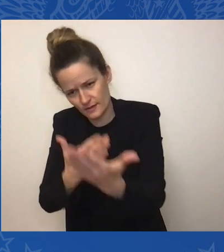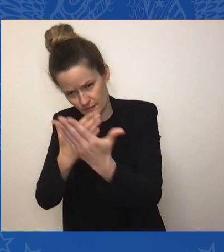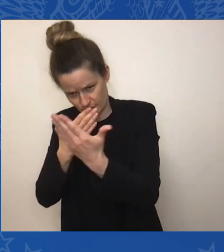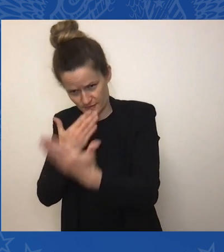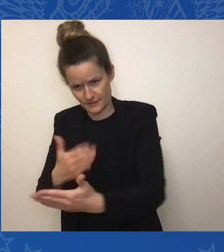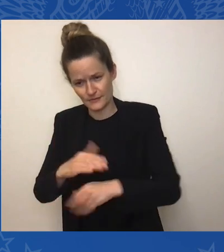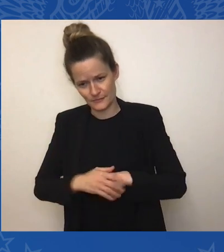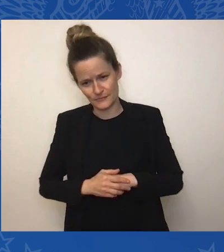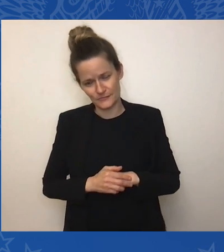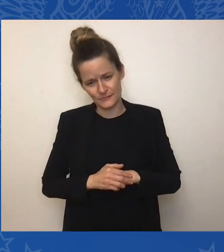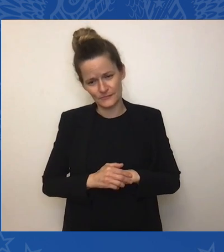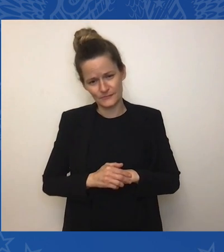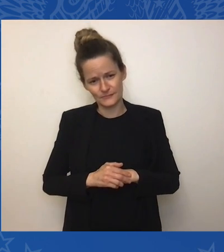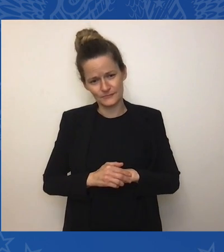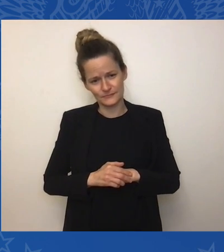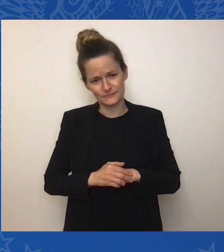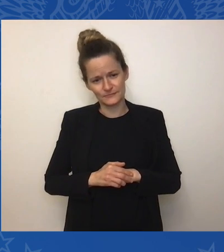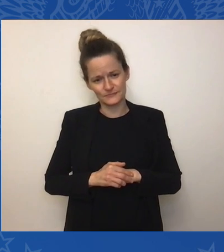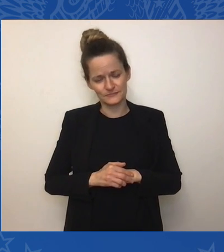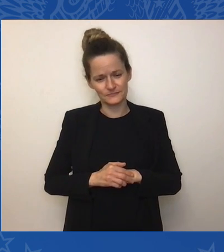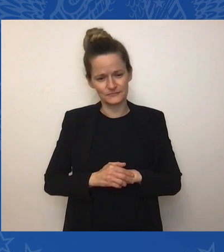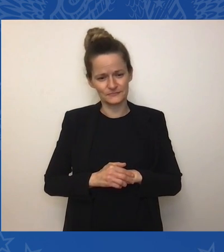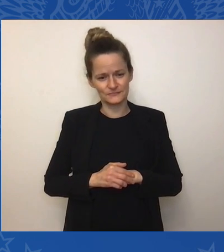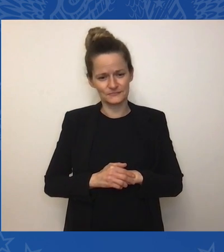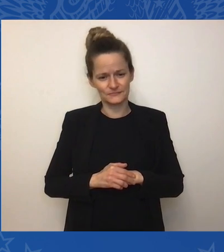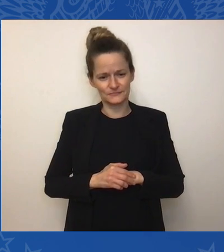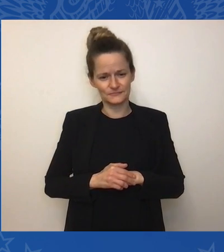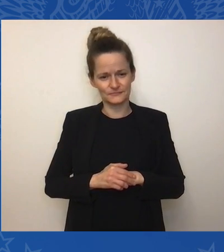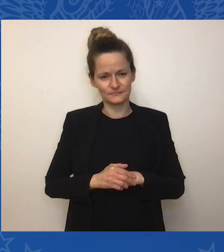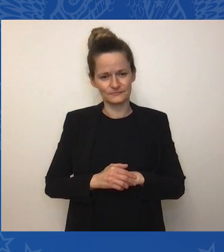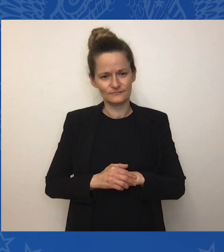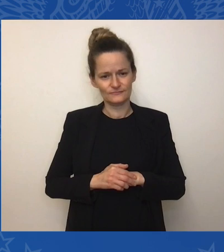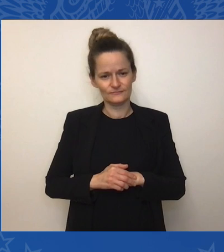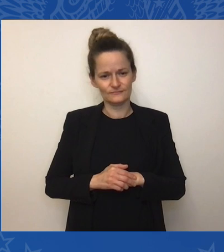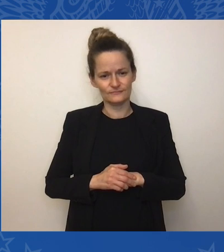Jill -- better known as Dr. Biden -- I happen to be her husband --